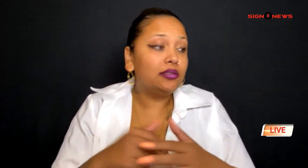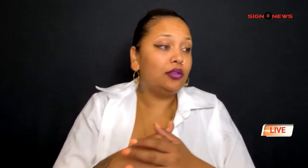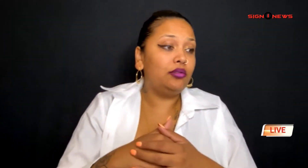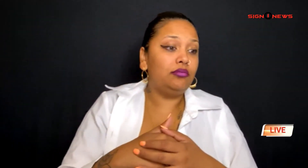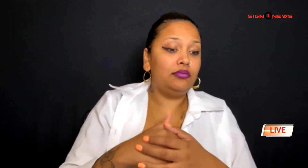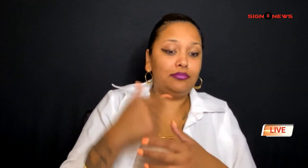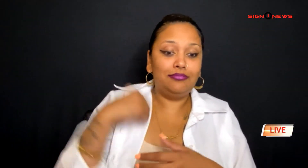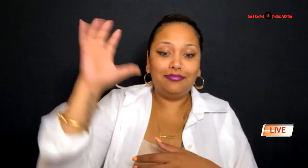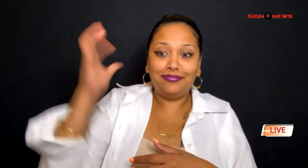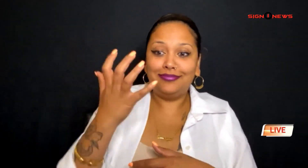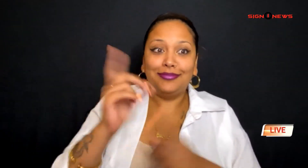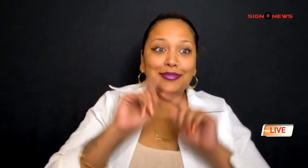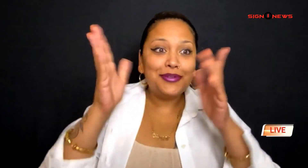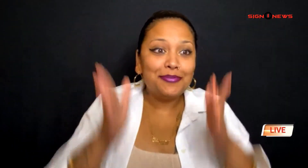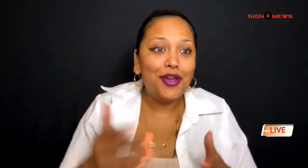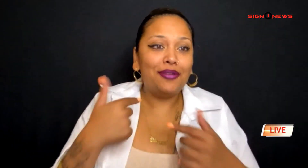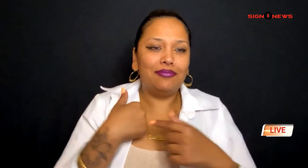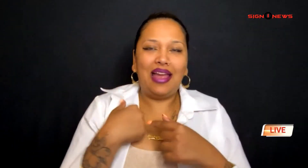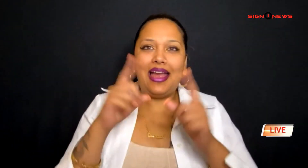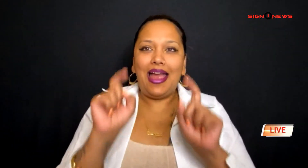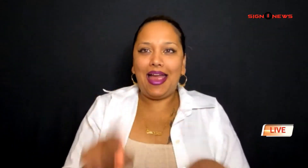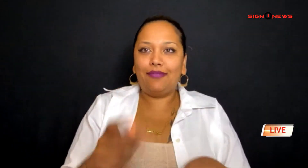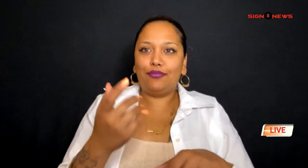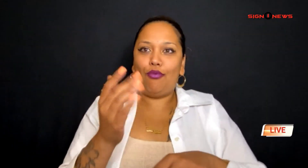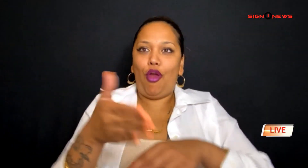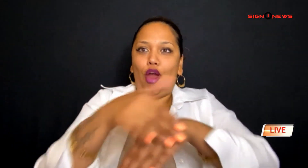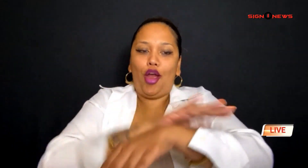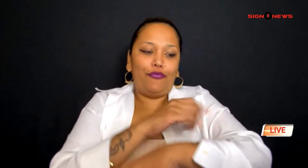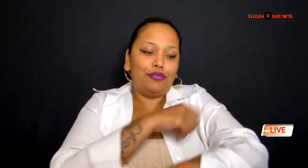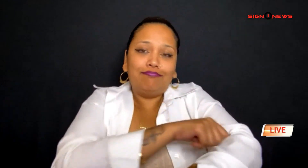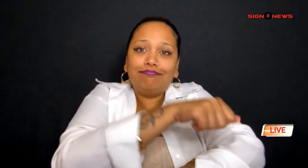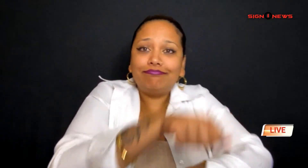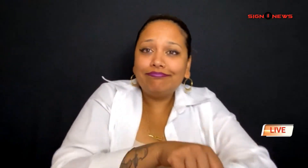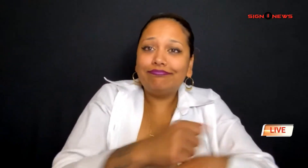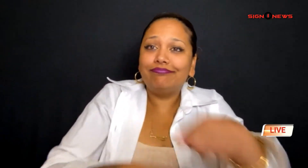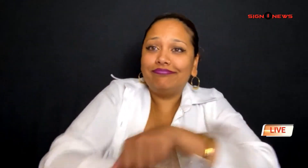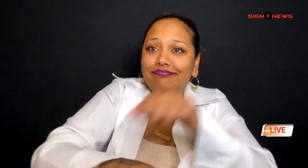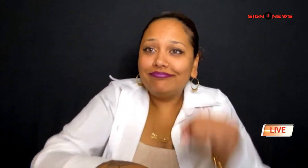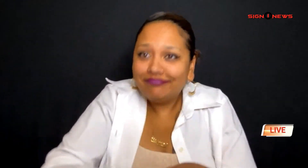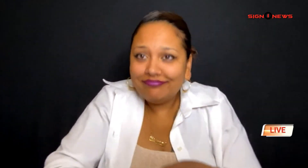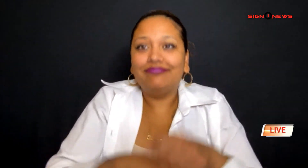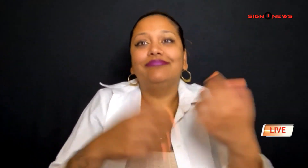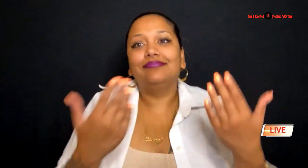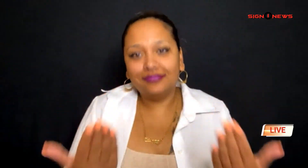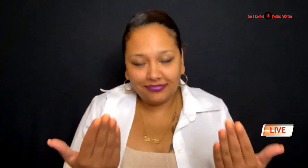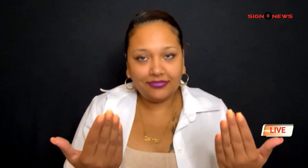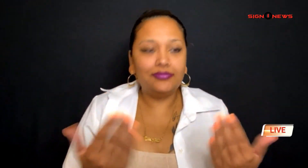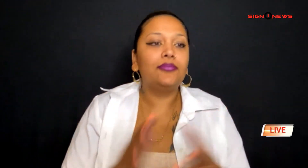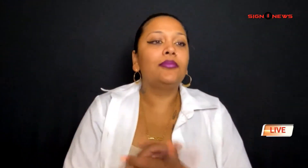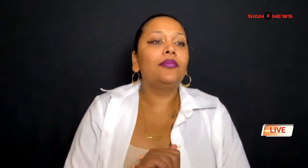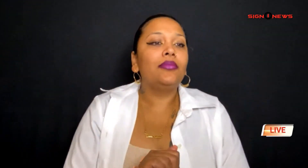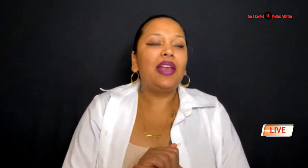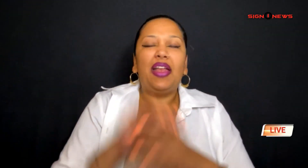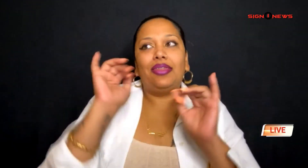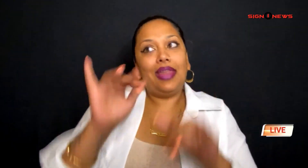and you know I'm an actor as well as a news anchor and so I tend to have to cover up my tattoos that's just an industry-standard